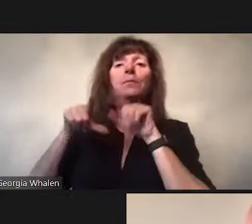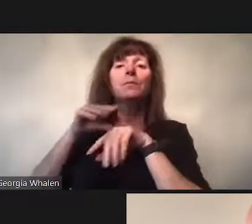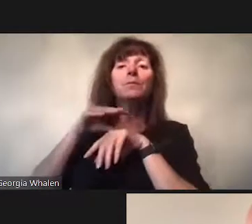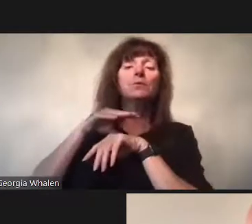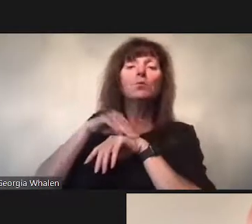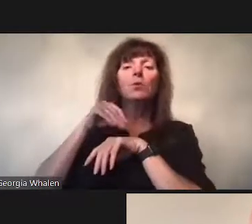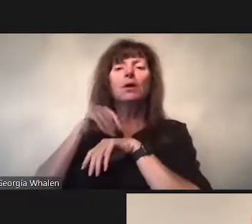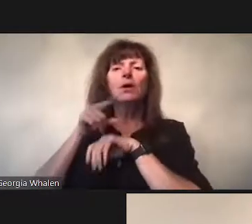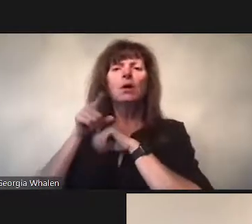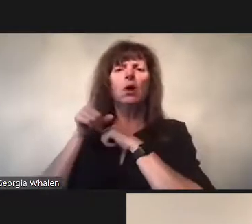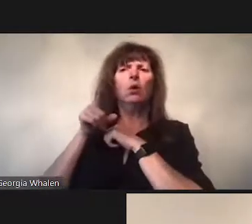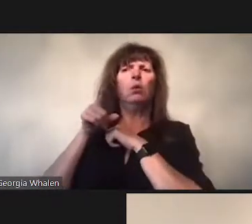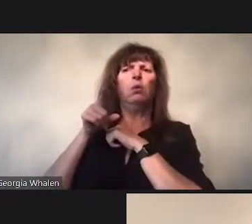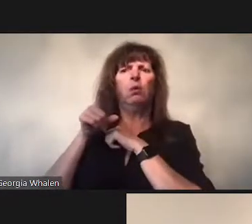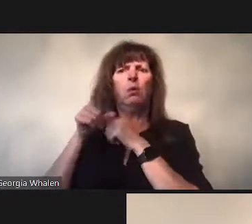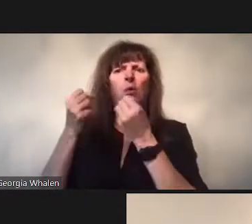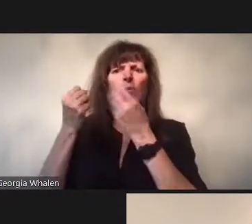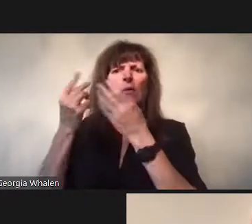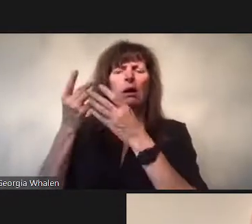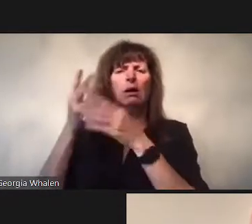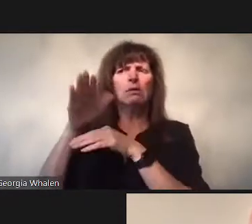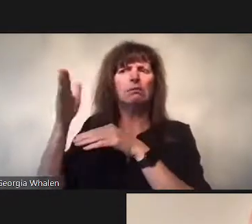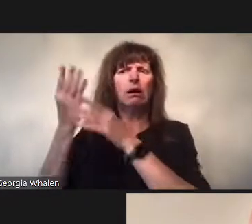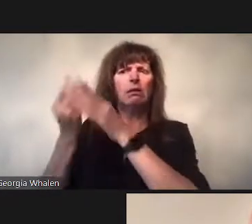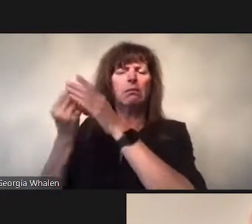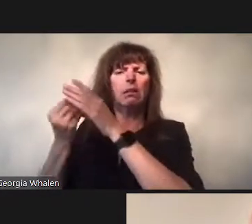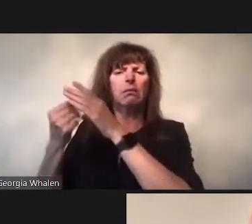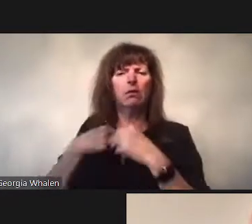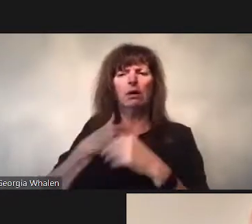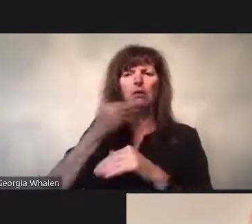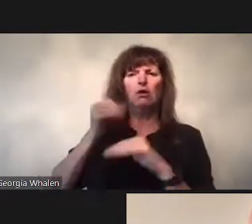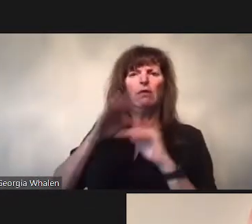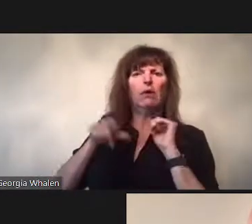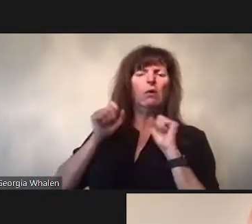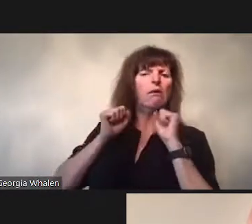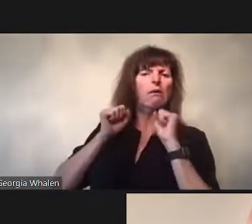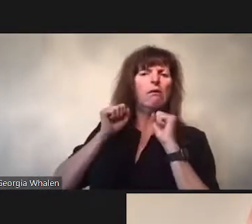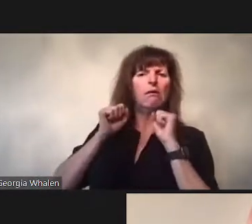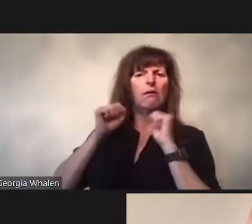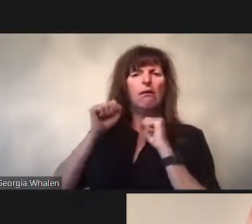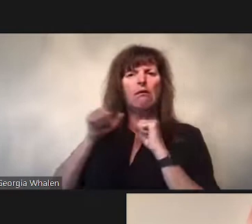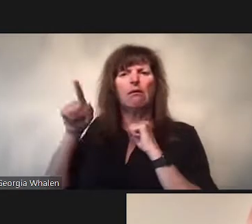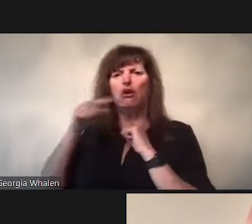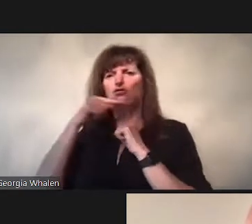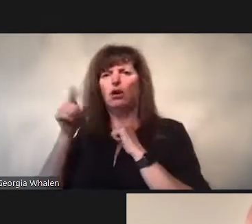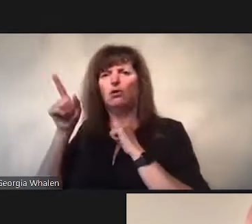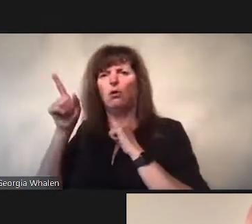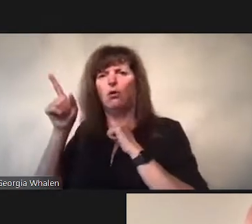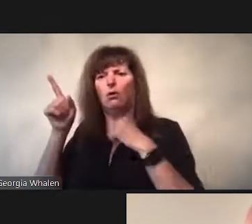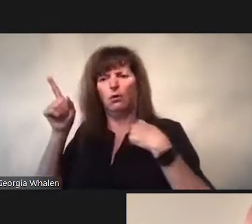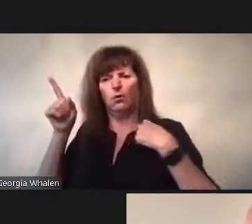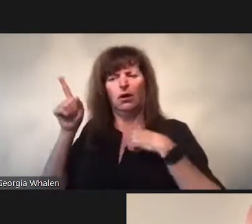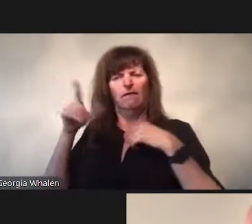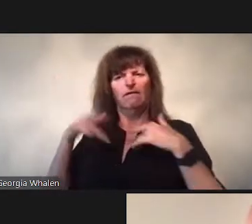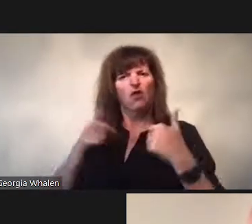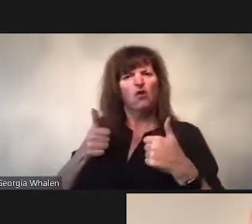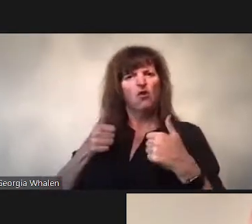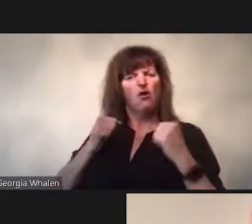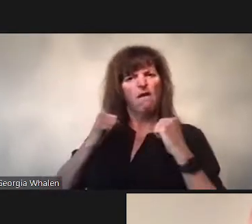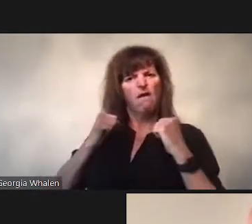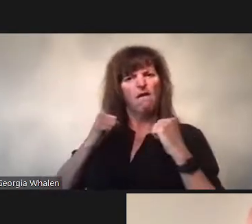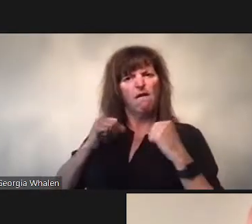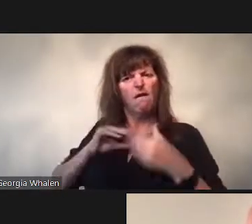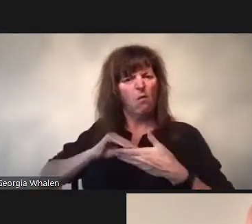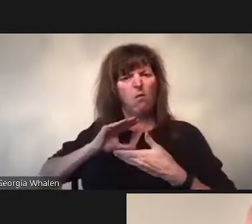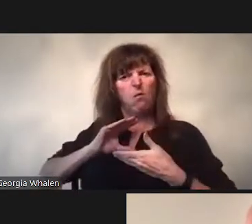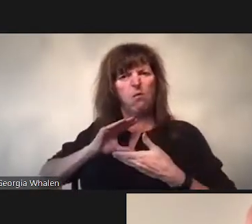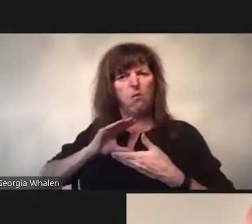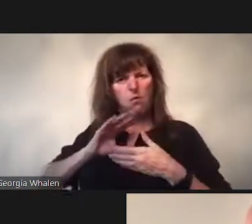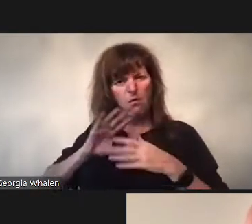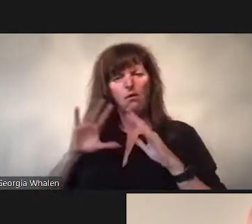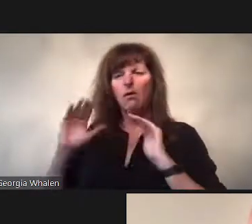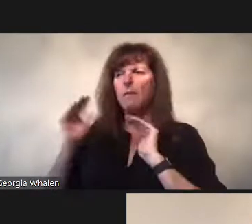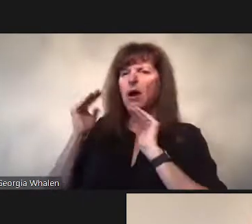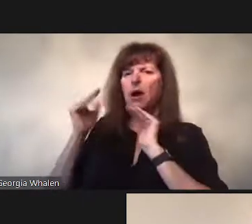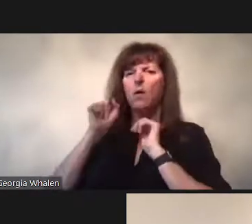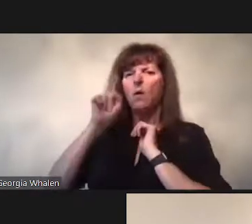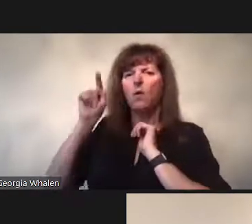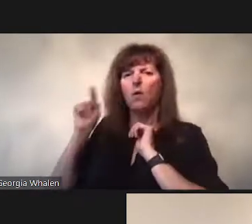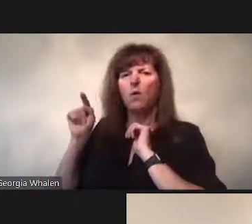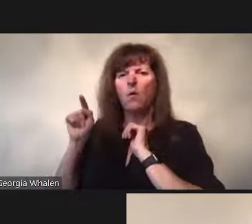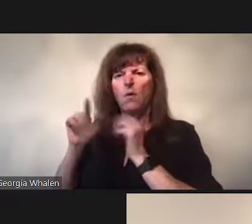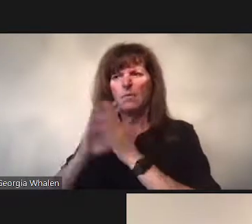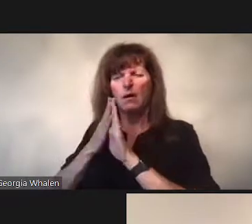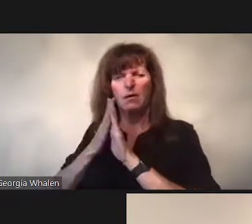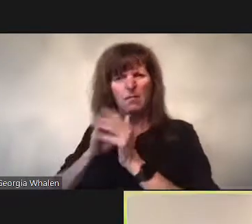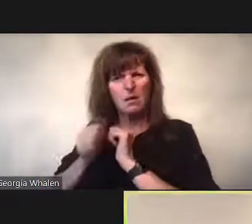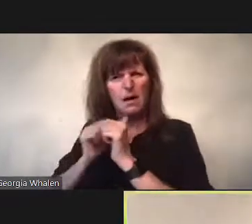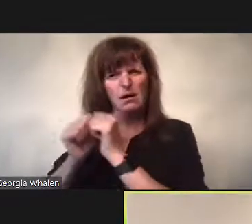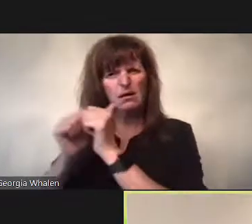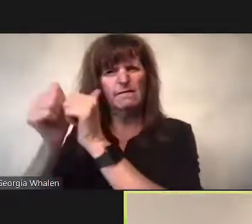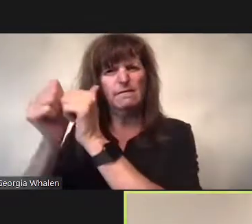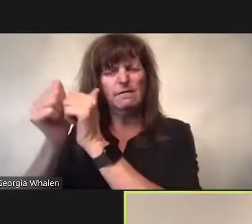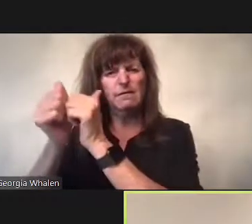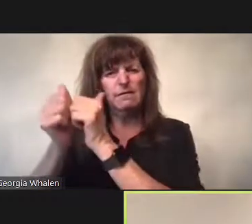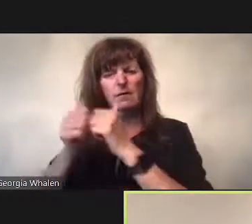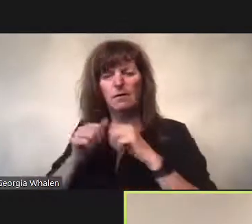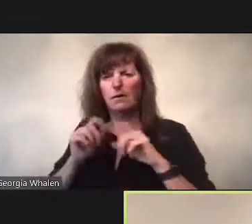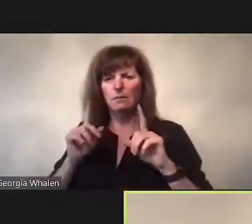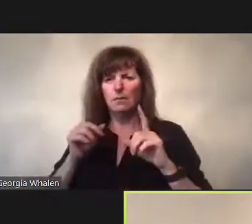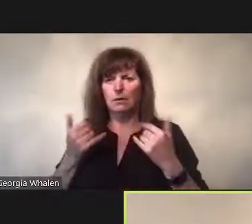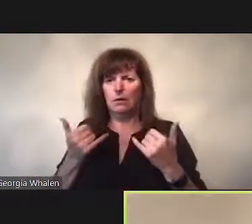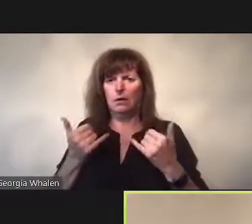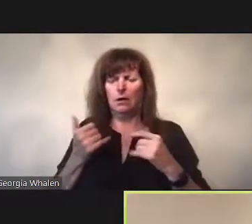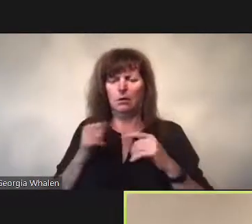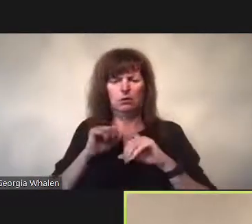Let’s say spring of 2020 - it really was this kind of like, you know, this strange cohesivenes.